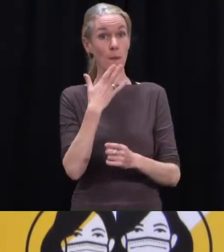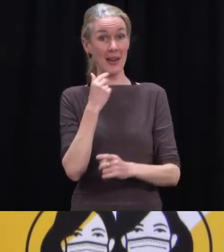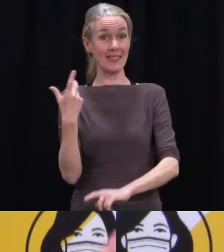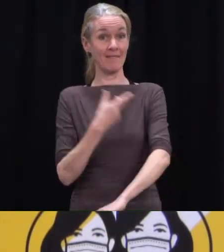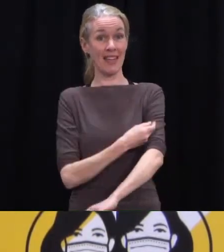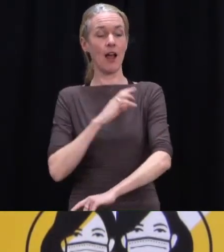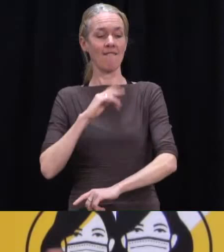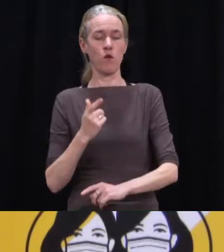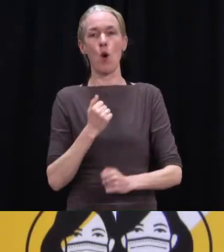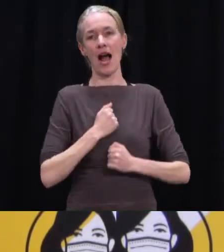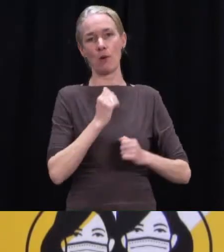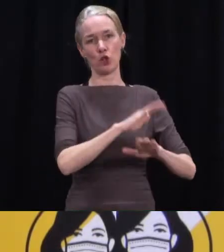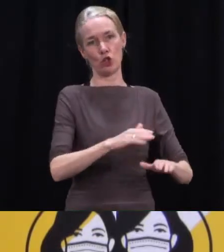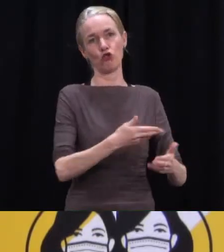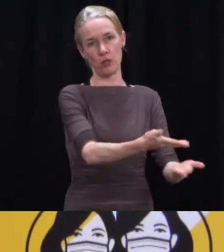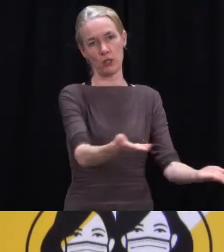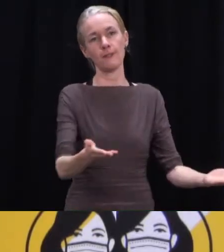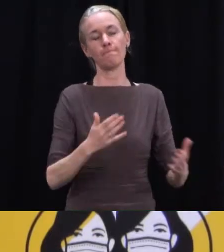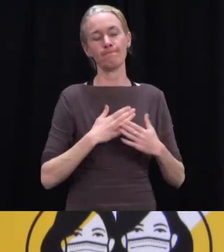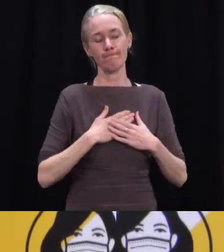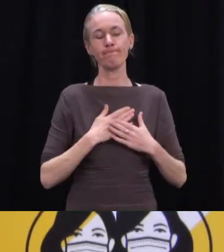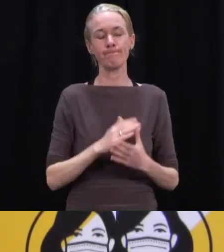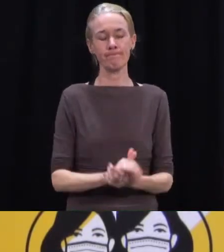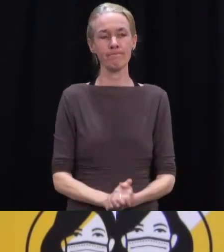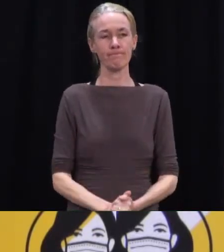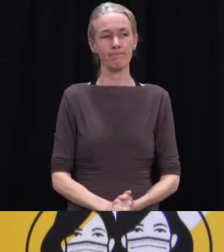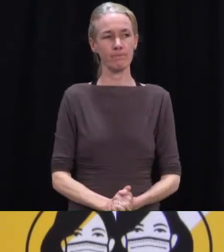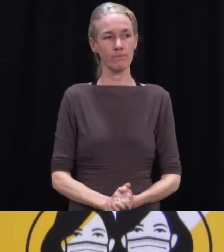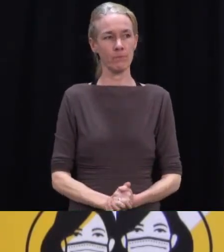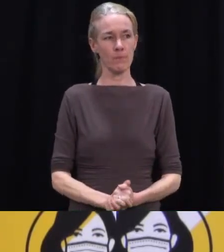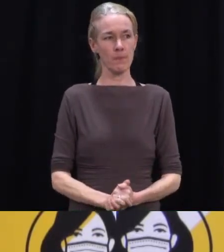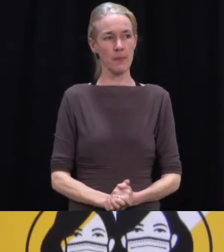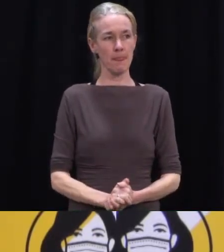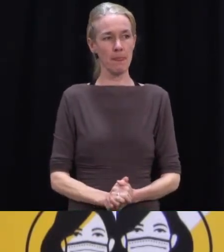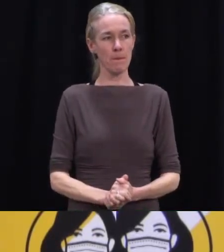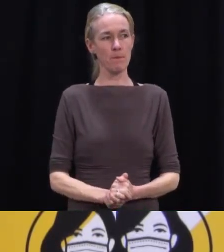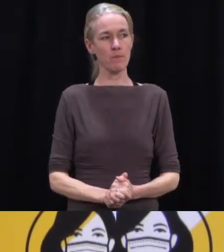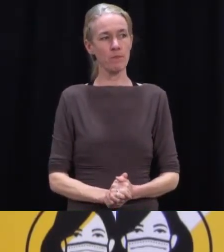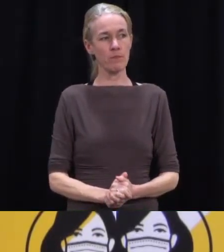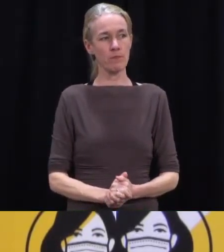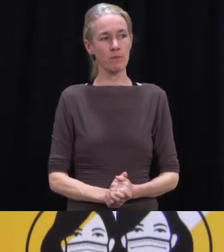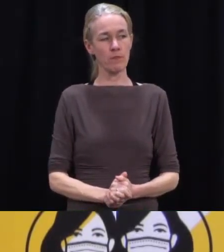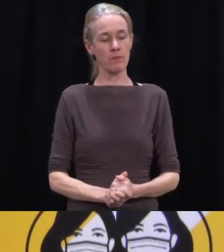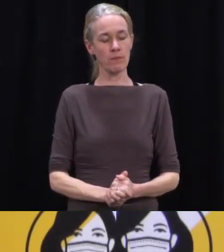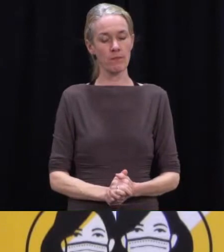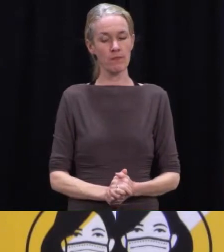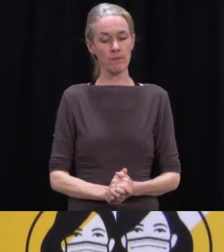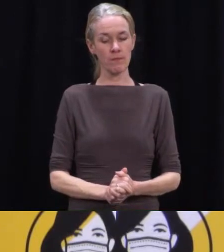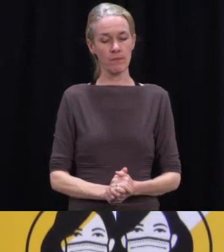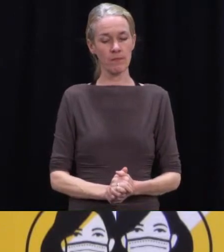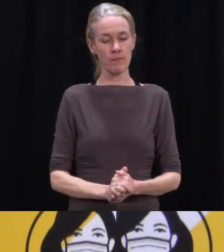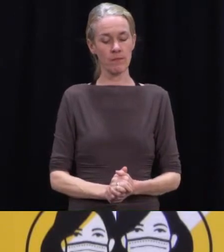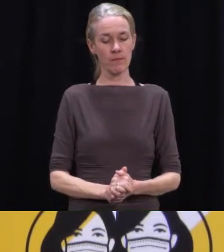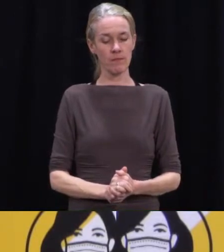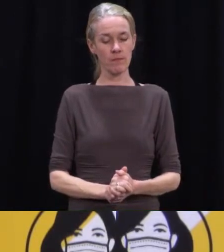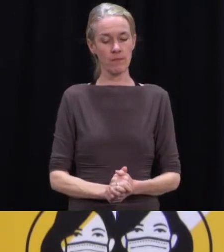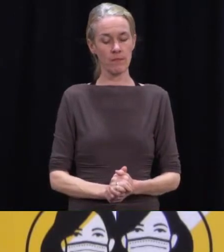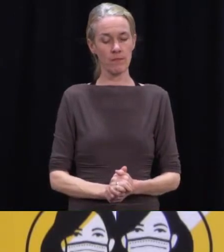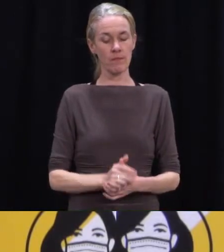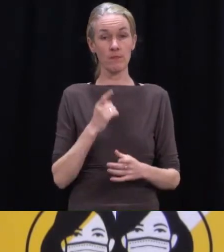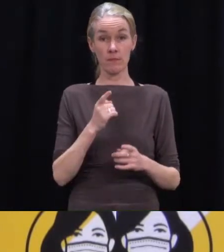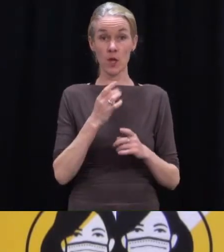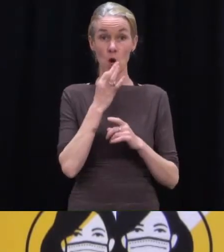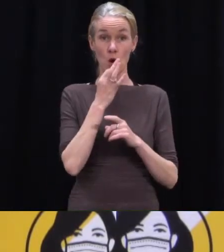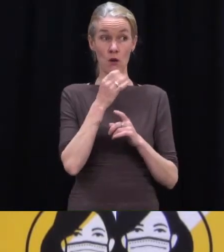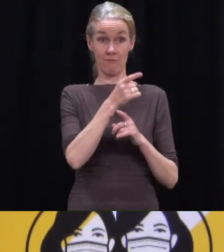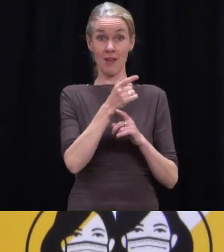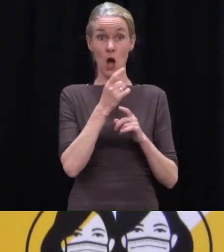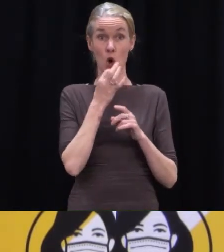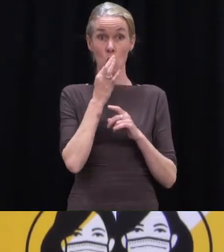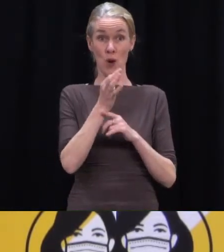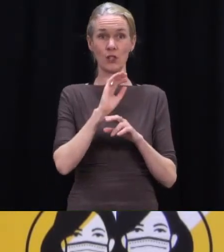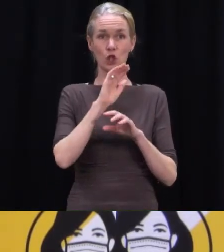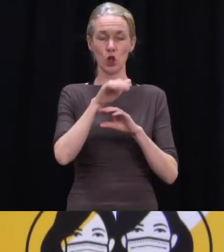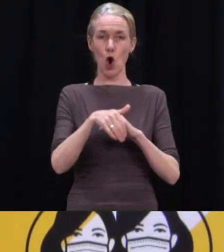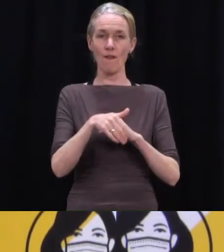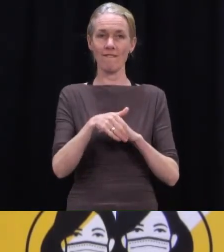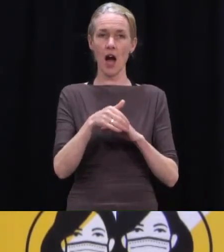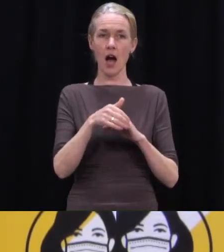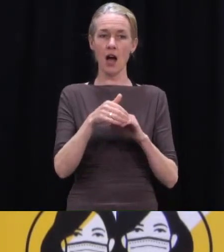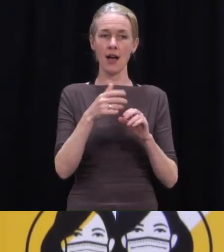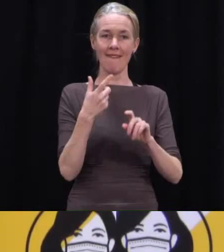from us. That's an important